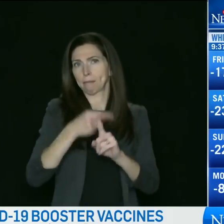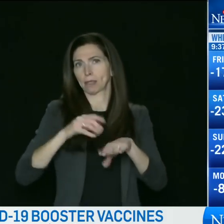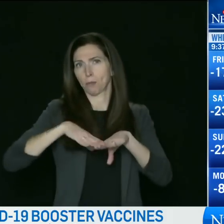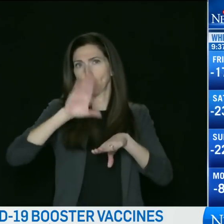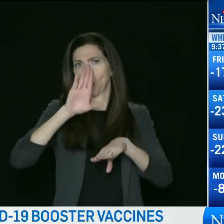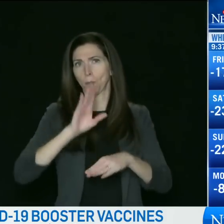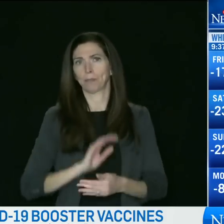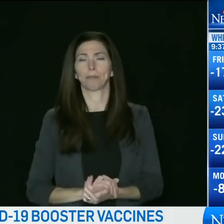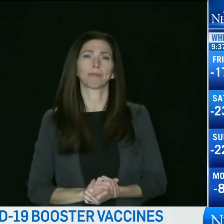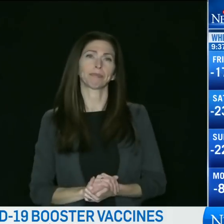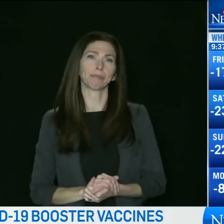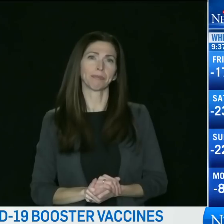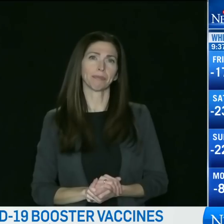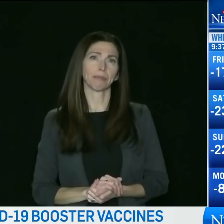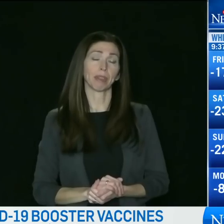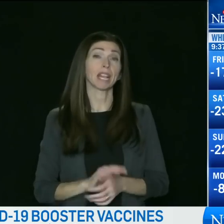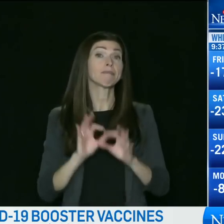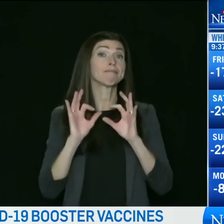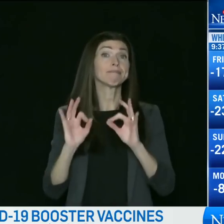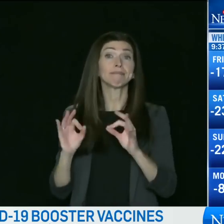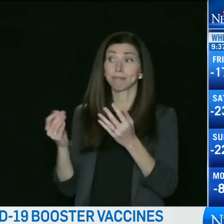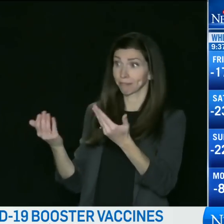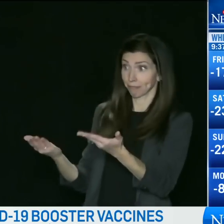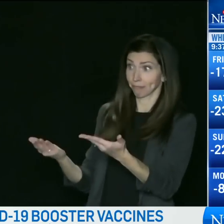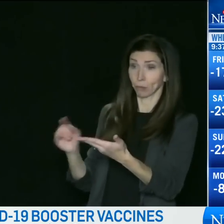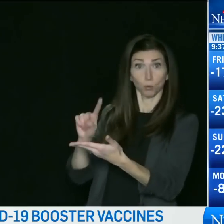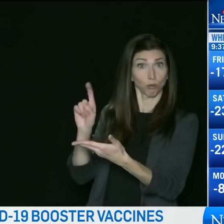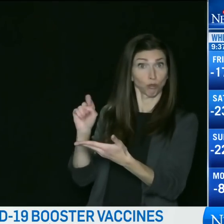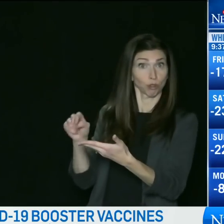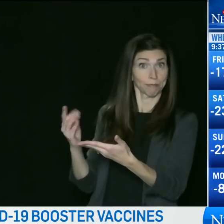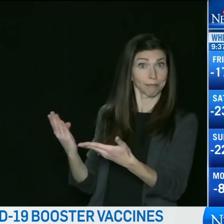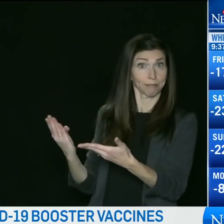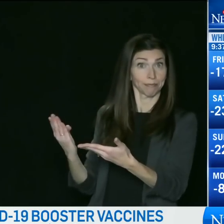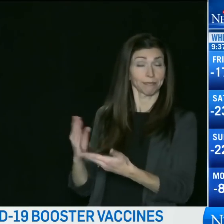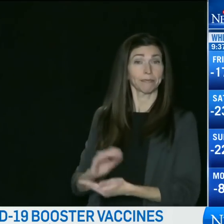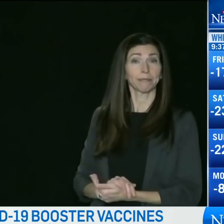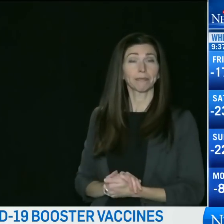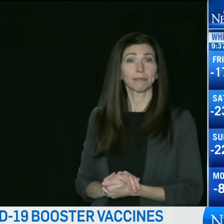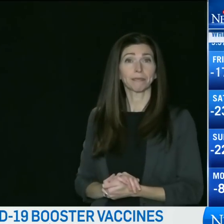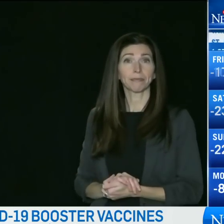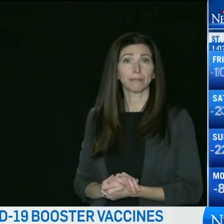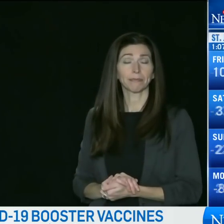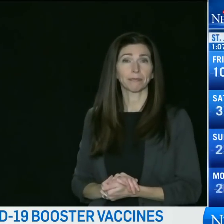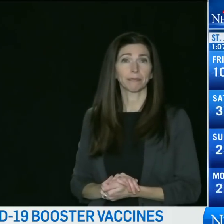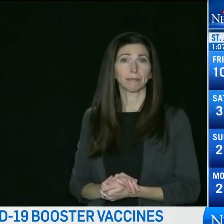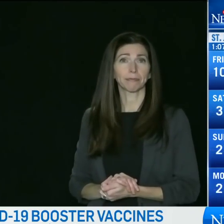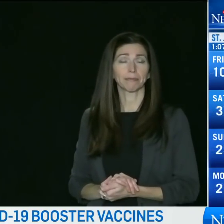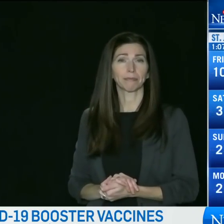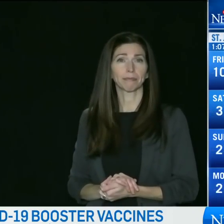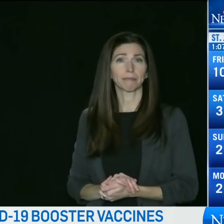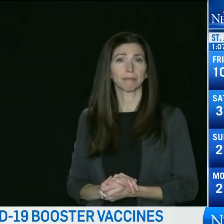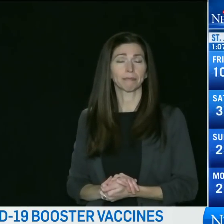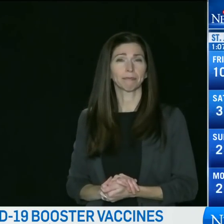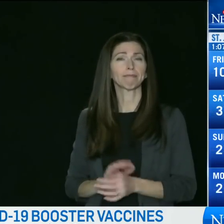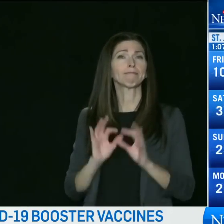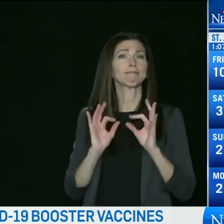MONTHS FOR THAT BOOSTER DOSE. THANK YOU. Voice of Interpreter: THANK